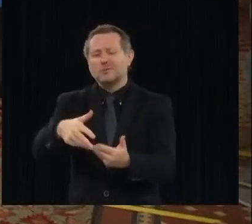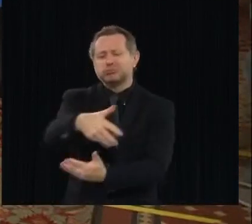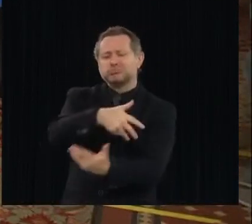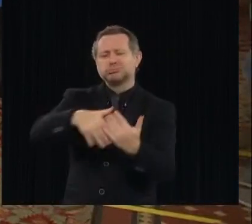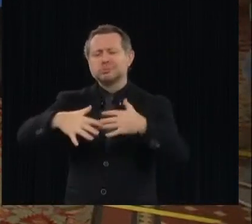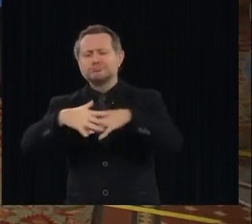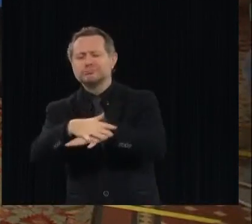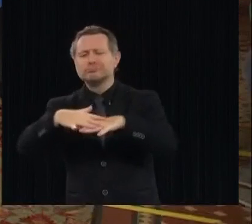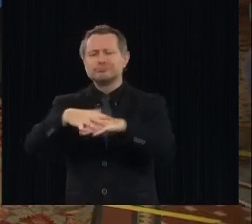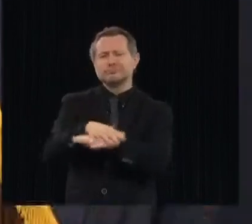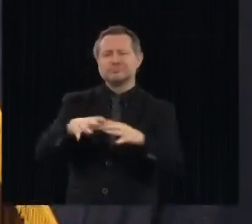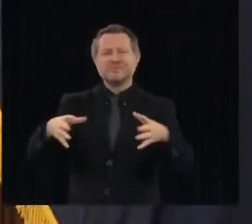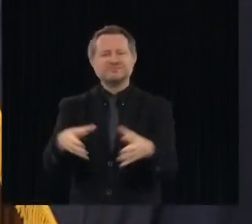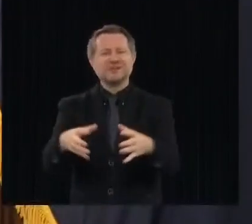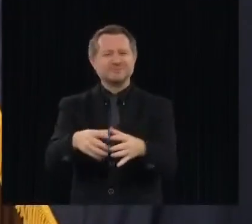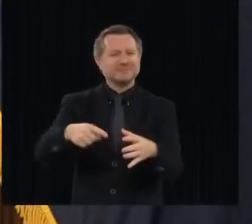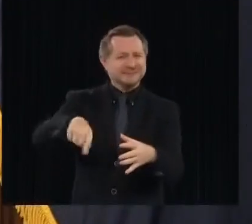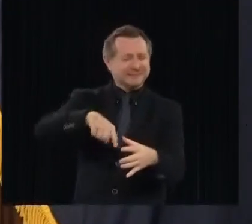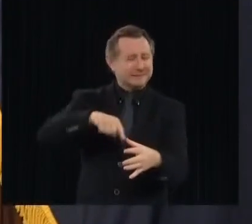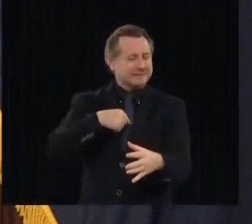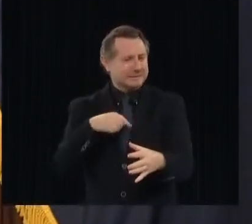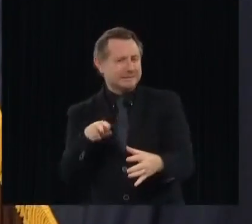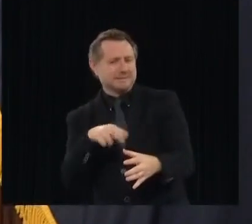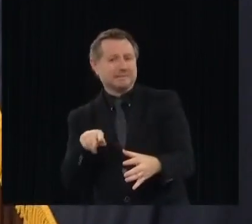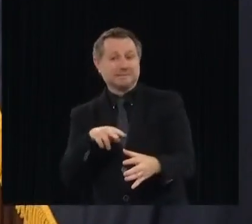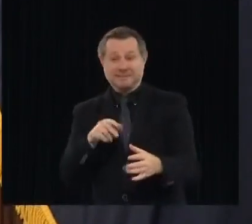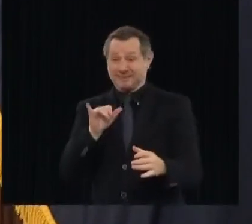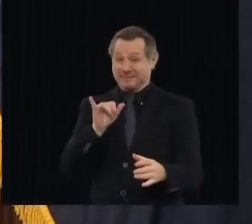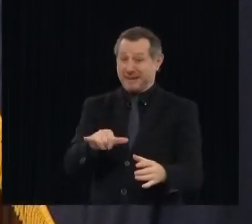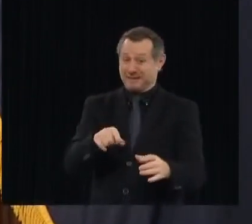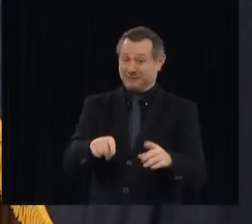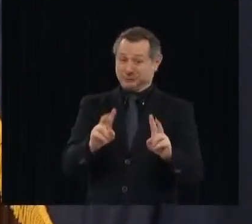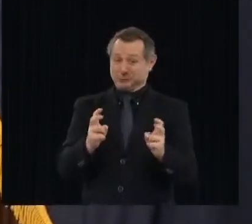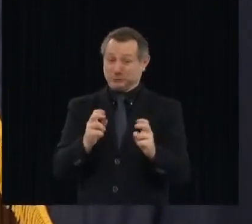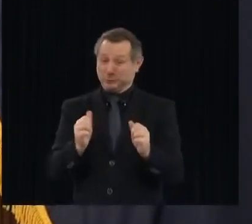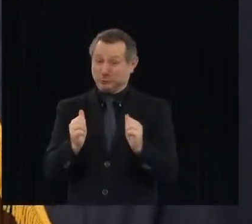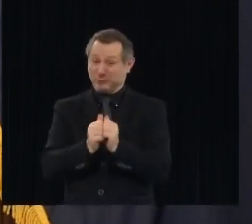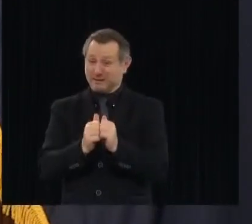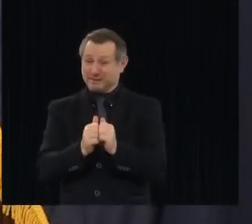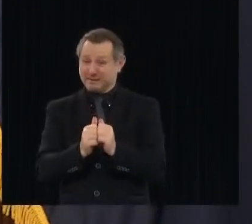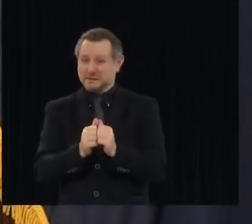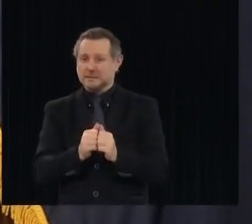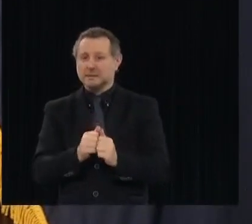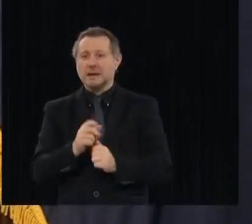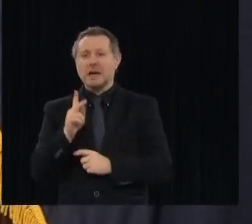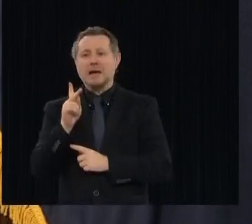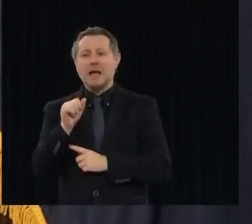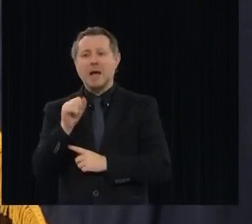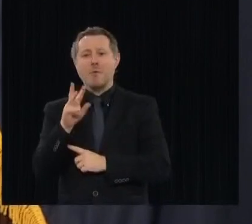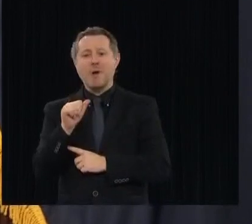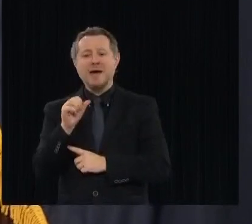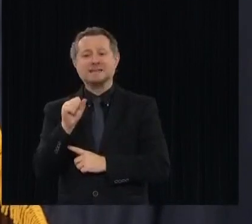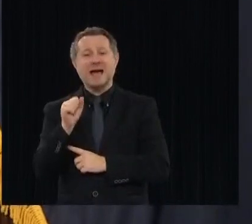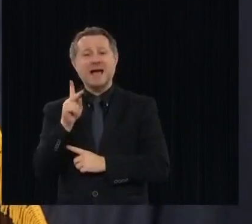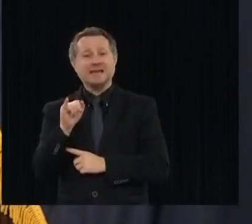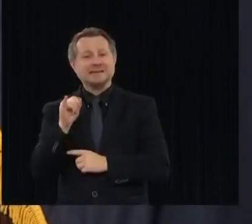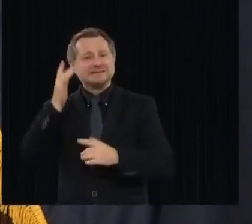SUMMER CAMPS, AS THEY ARE ALWAYS GATHERINGS AND THEY OBVIOUSLY HAD DENSITY AND THERE WERE